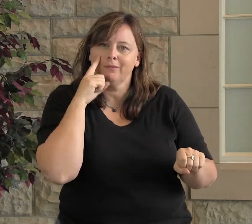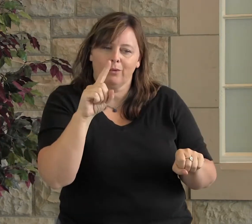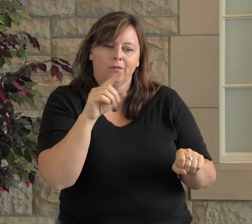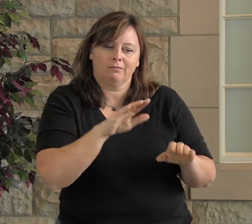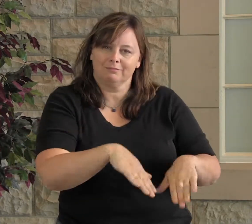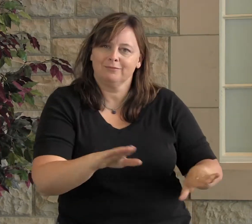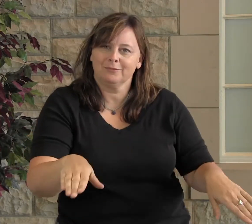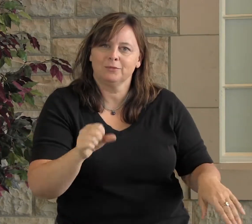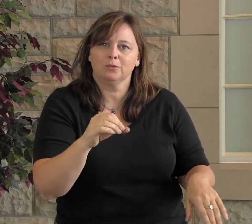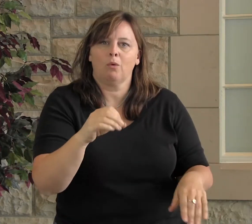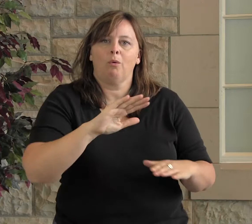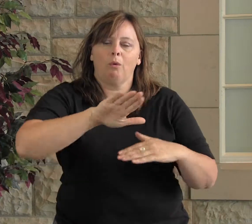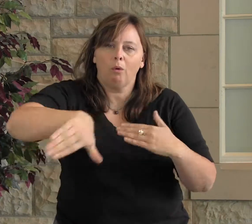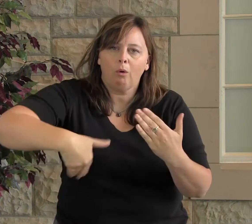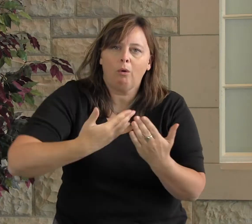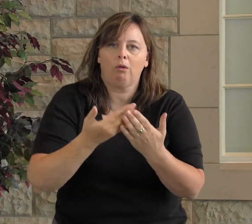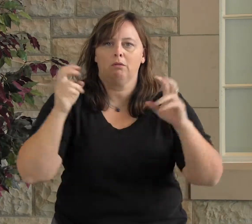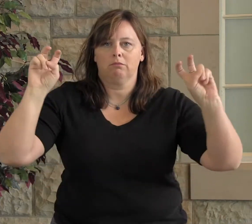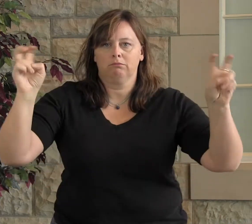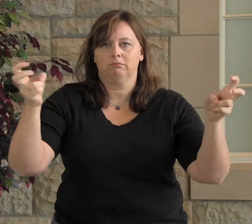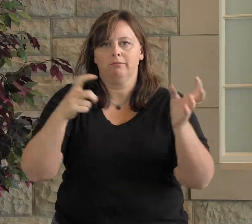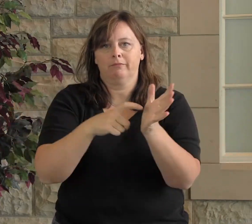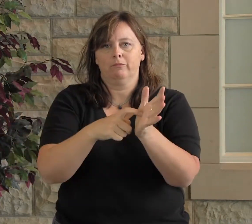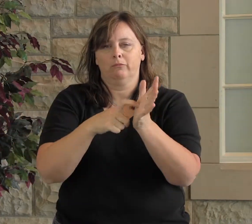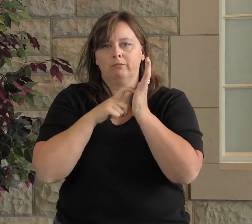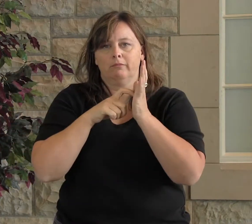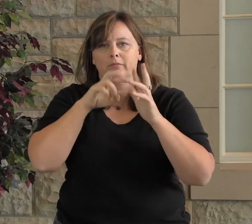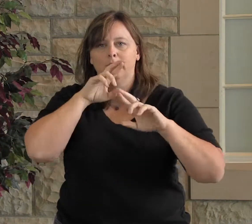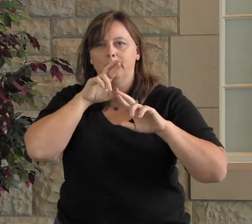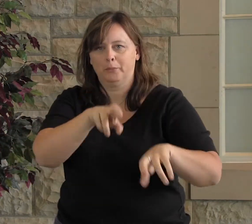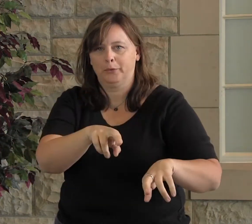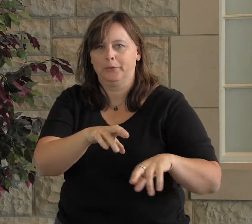for children's safety and making reports as "Mandated Reporters."